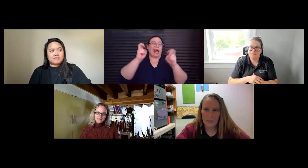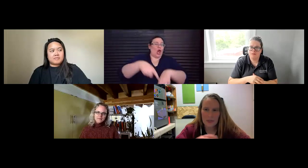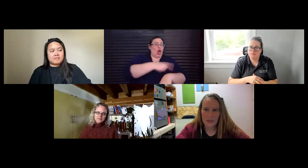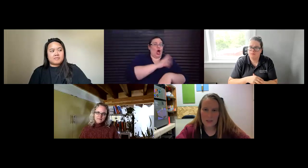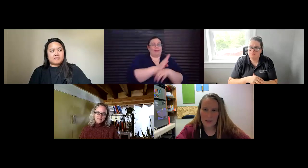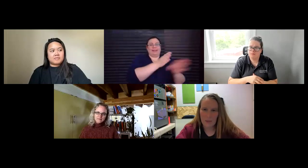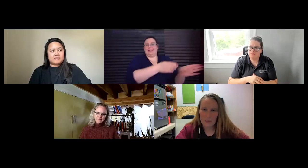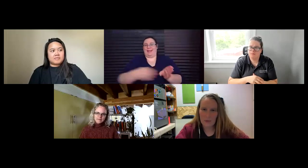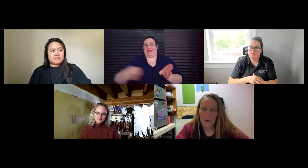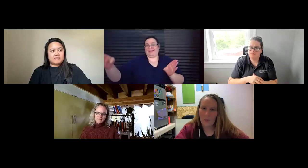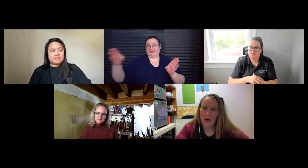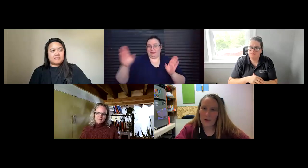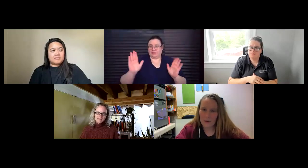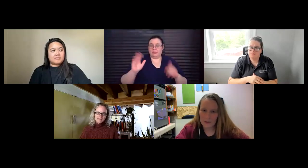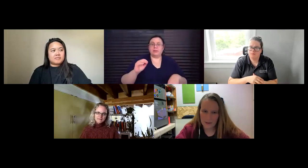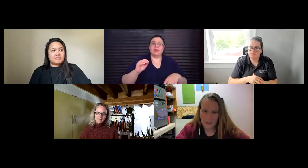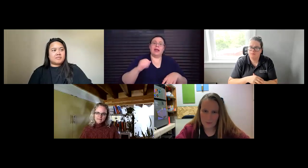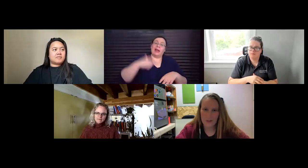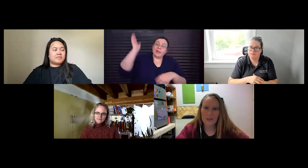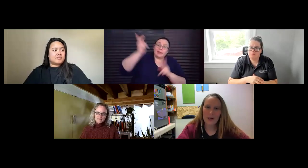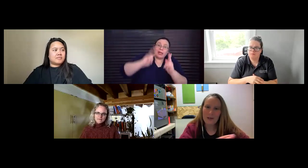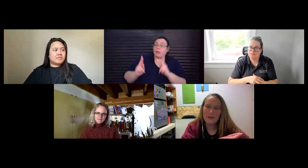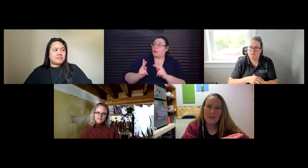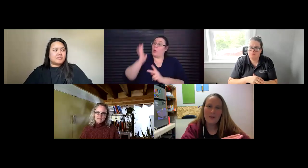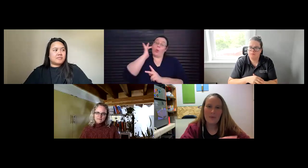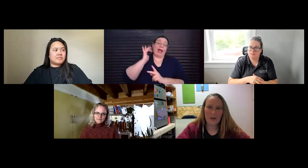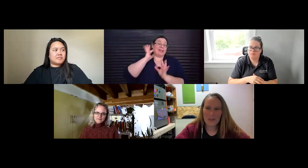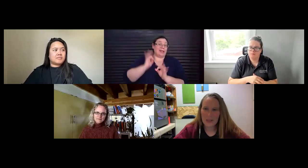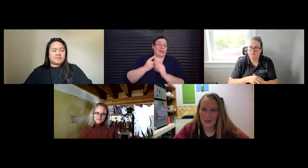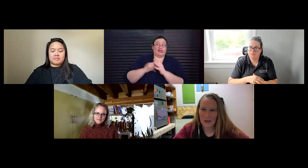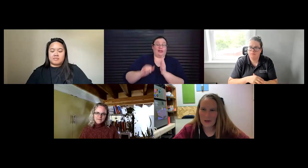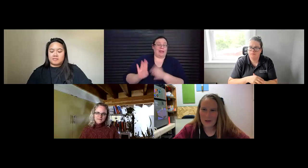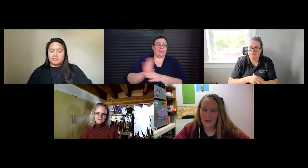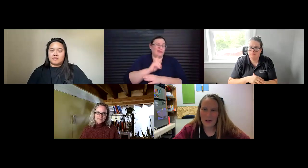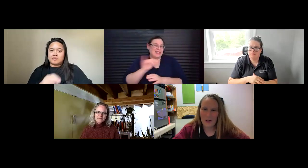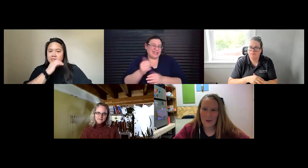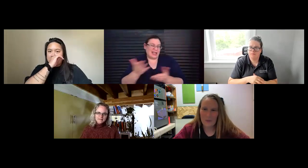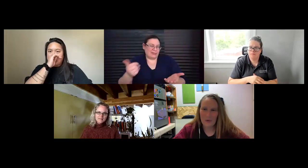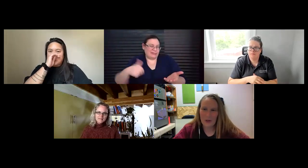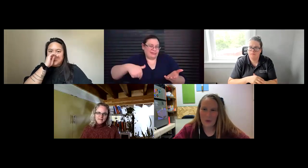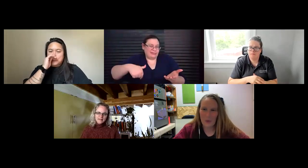And I presented to them, you know, why I got into this business, kind of the same thing I did here.